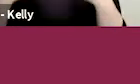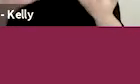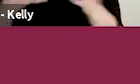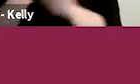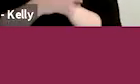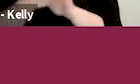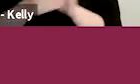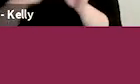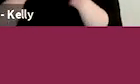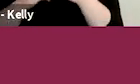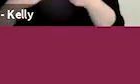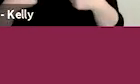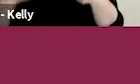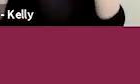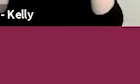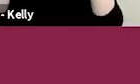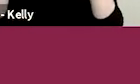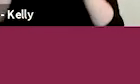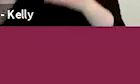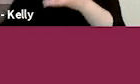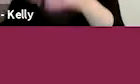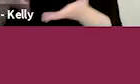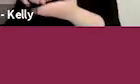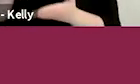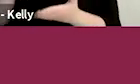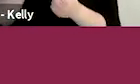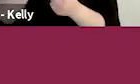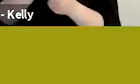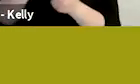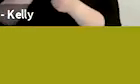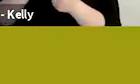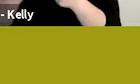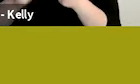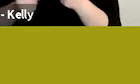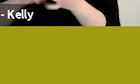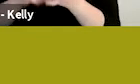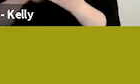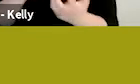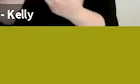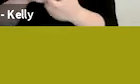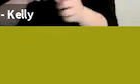am I allowing my students multiple ways to engage in the learning. Action and expression, that’s